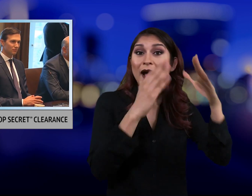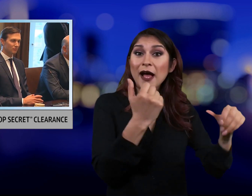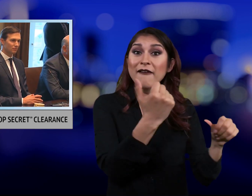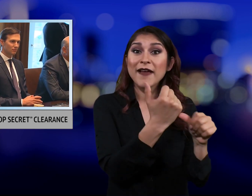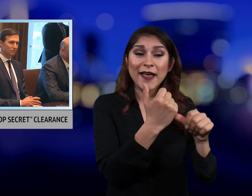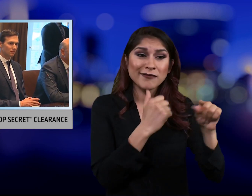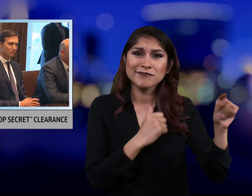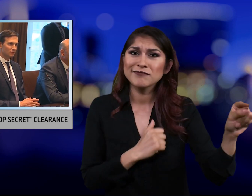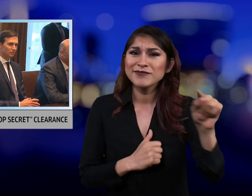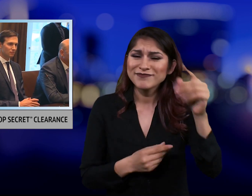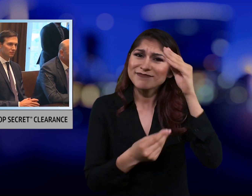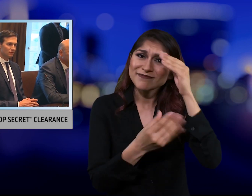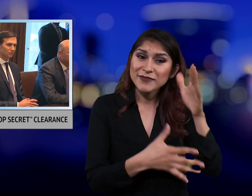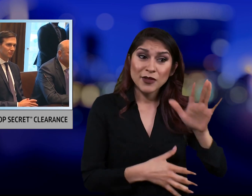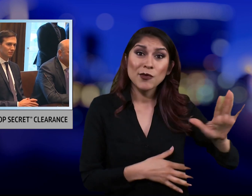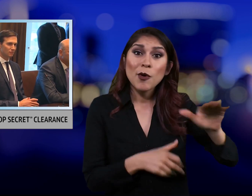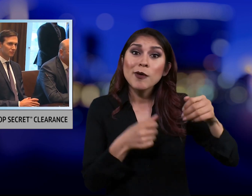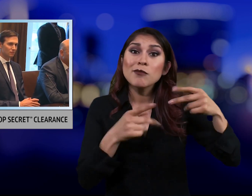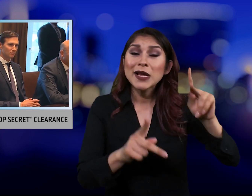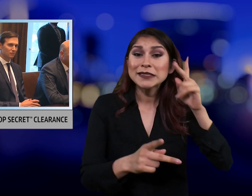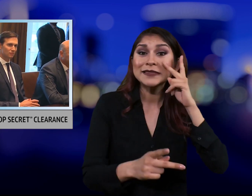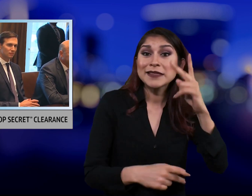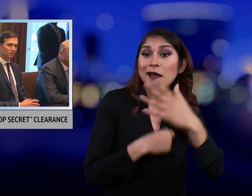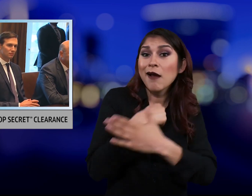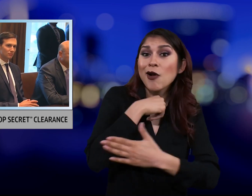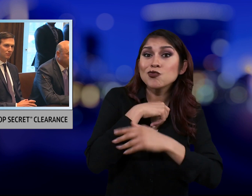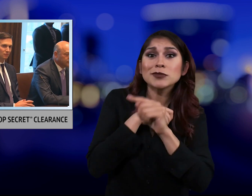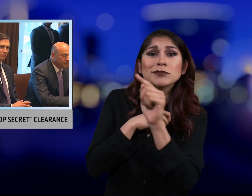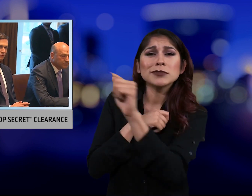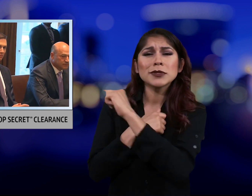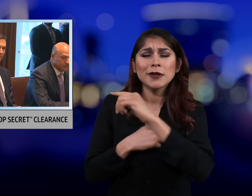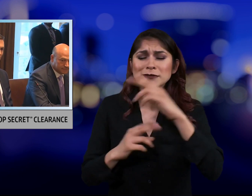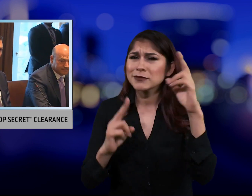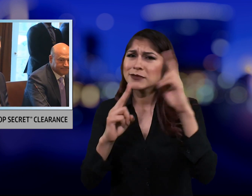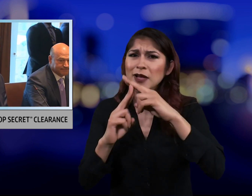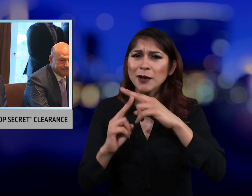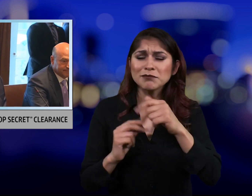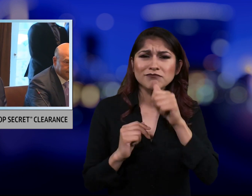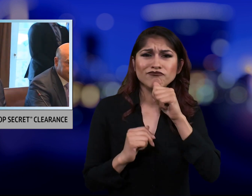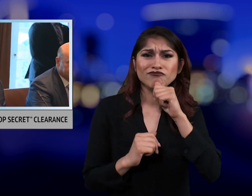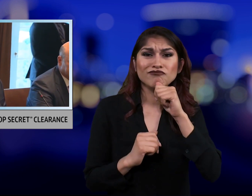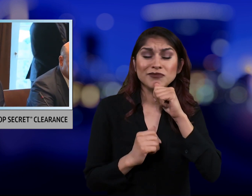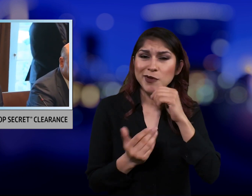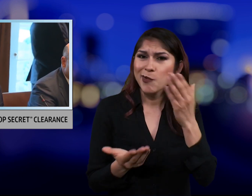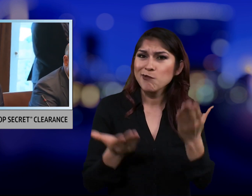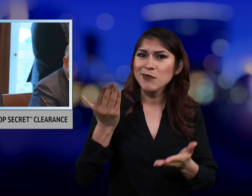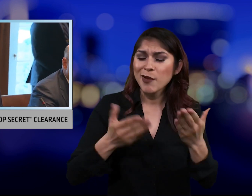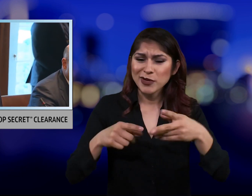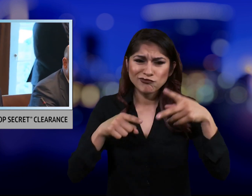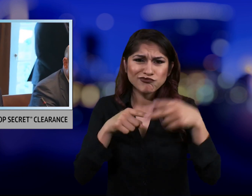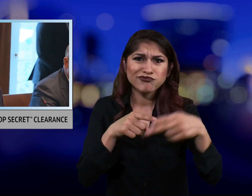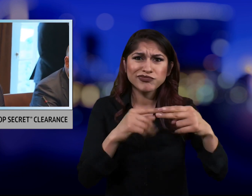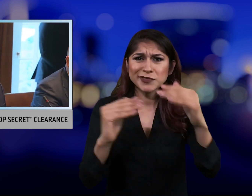security clearances for certain White House aides be downgraded or discontinued,